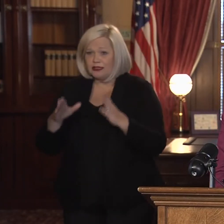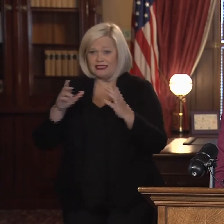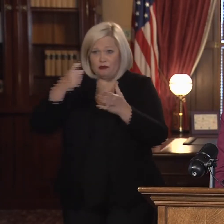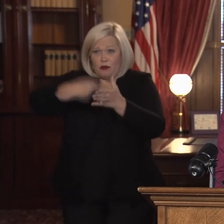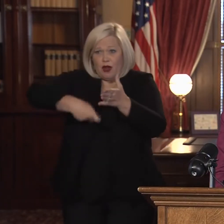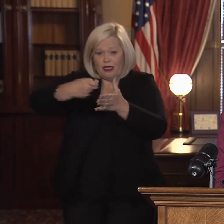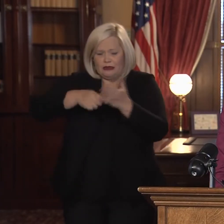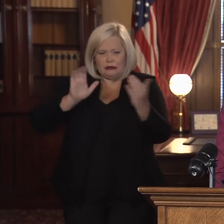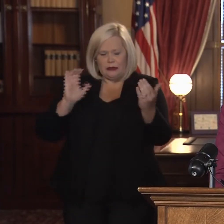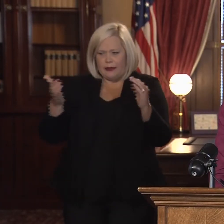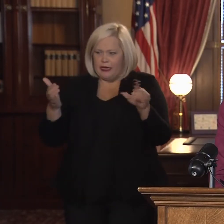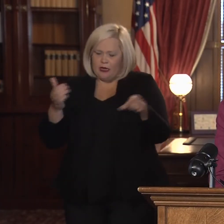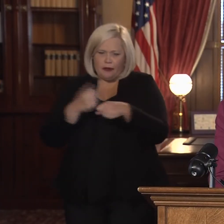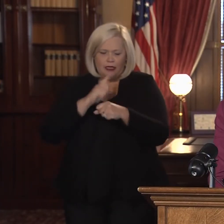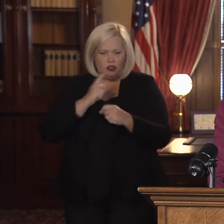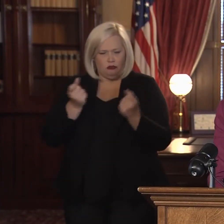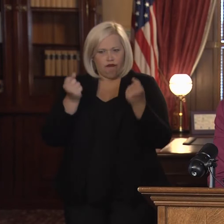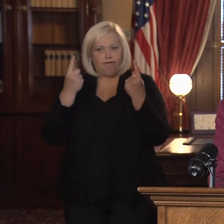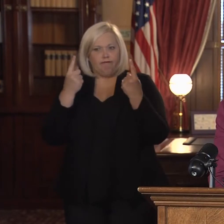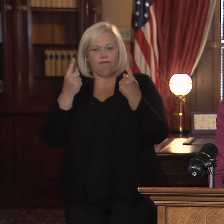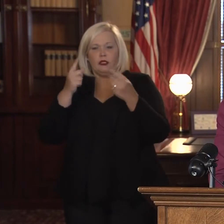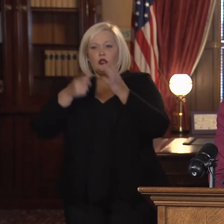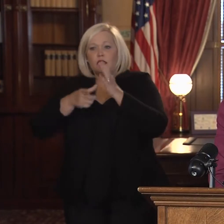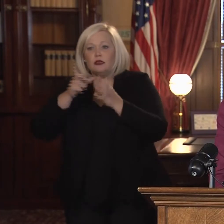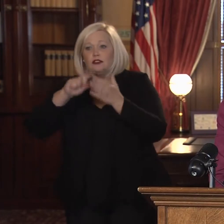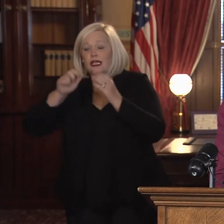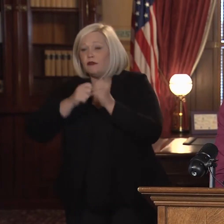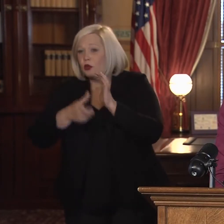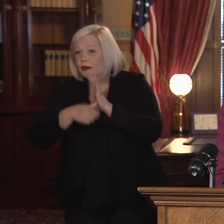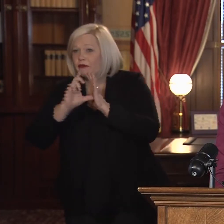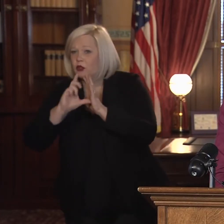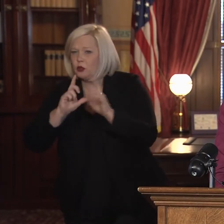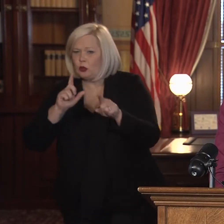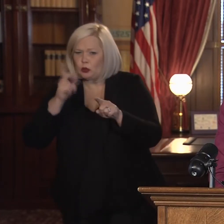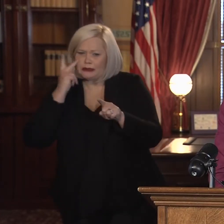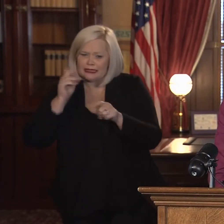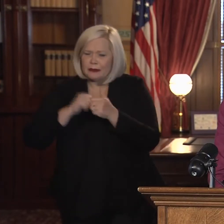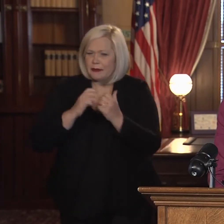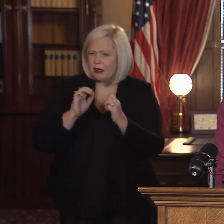COMPARE PRICES FOR BOTH INSTORE AND ONLINE ITEMS. READ REVIEWS FROM REPUTABLE